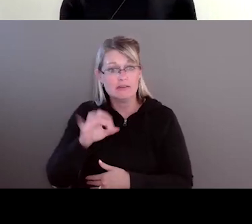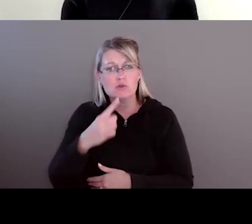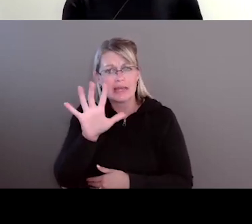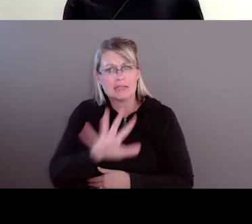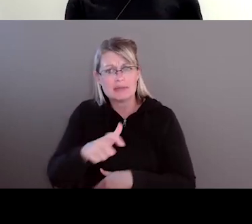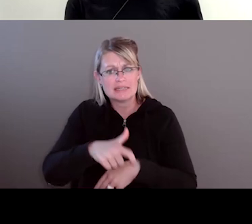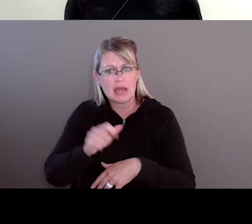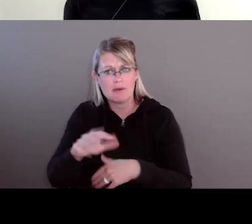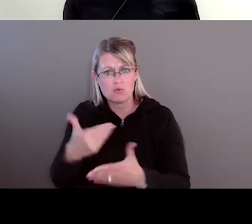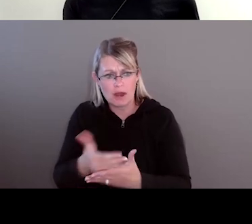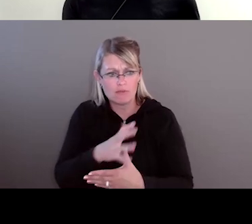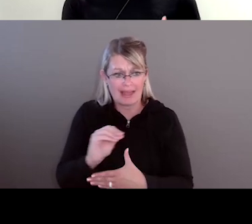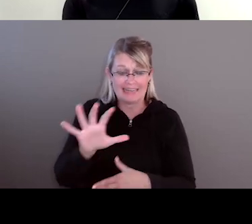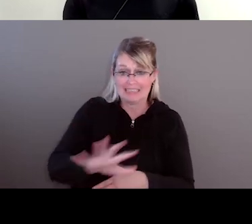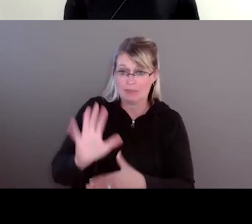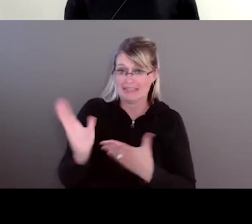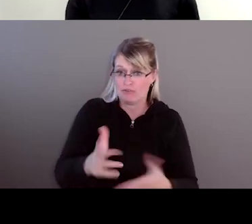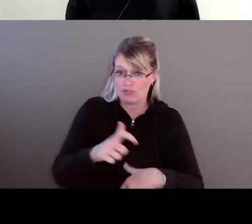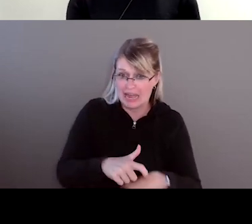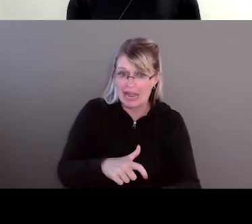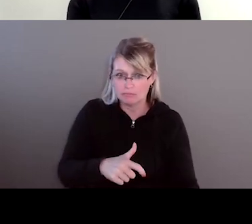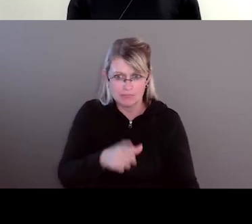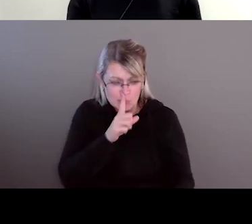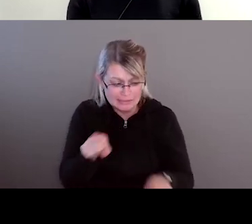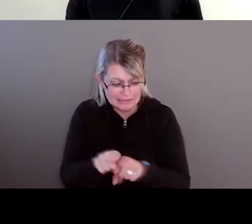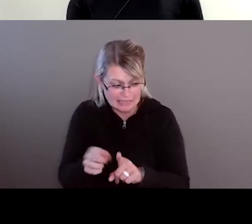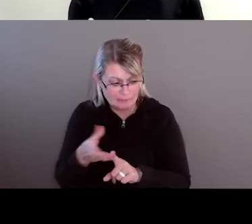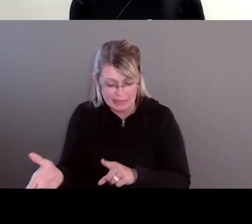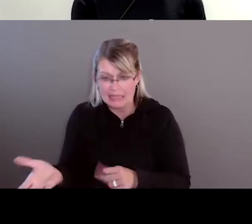and estimated delivery time, they're pretty much saying the same thing. What I suggested